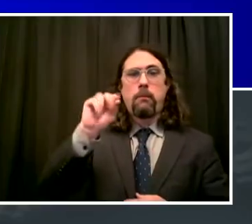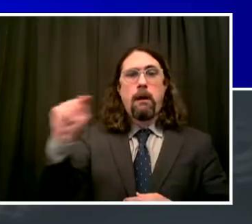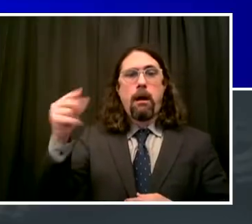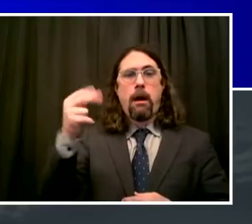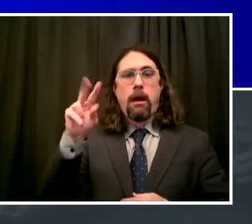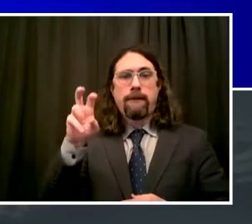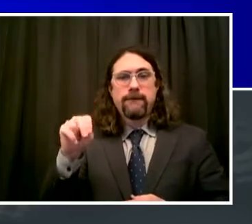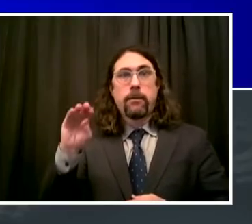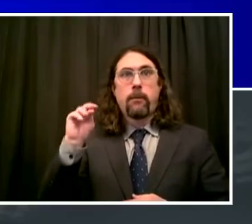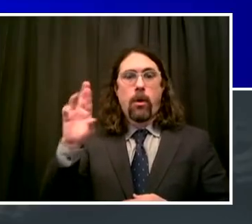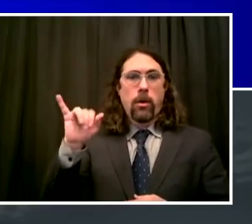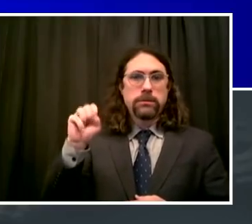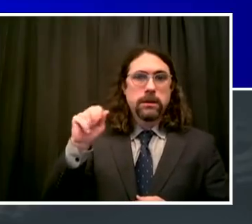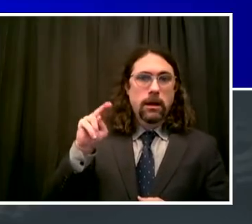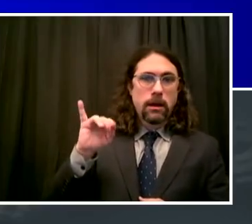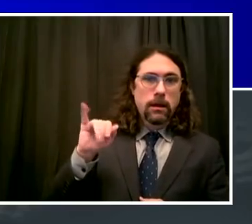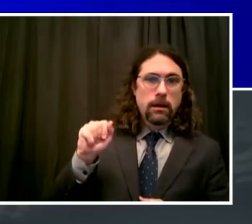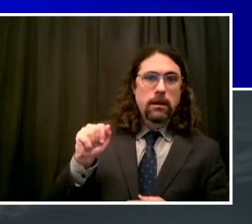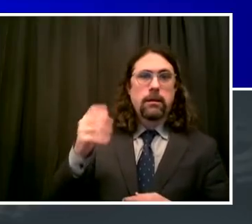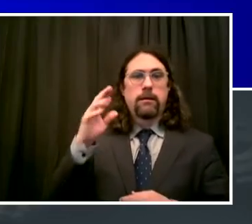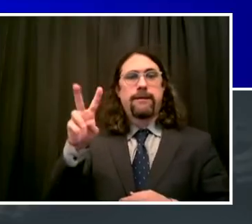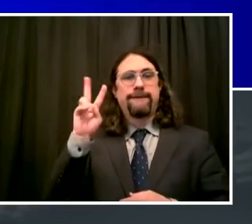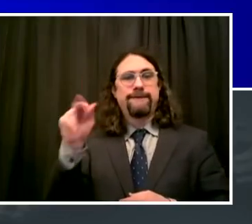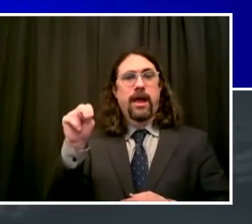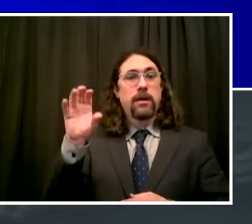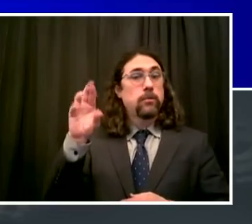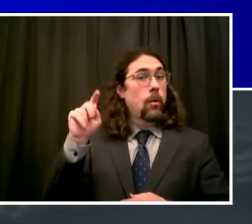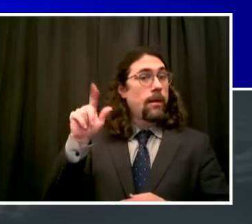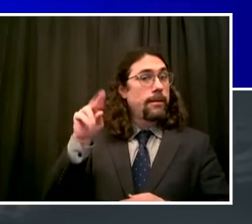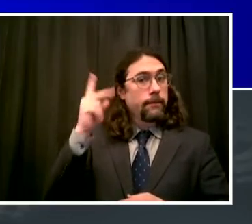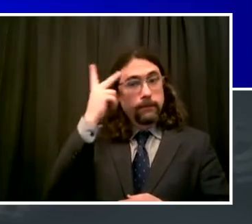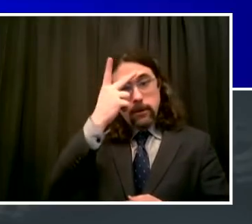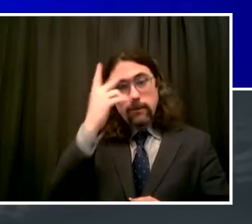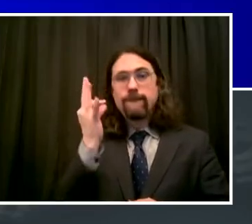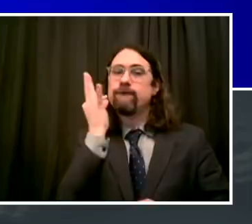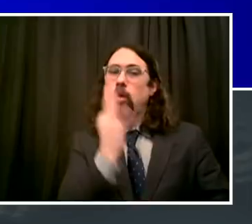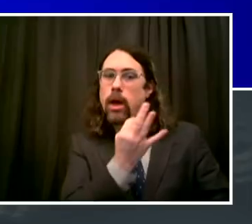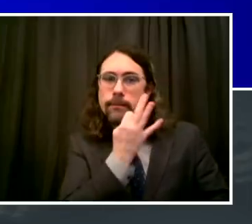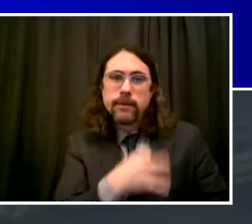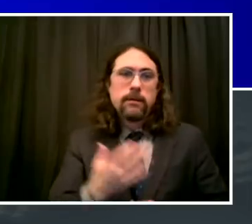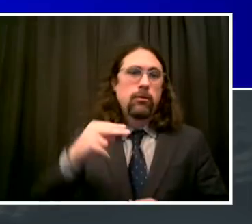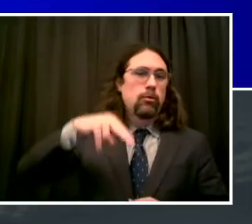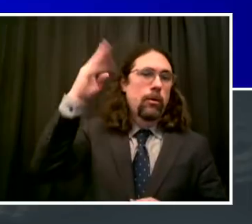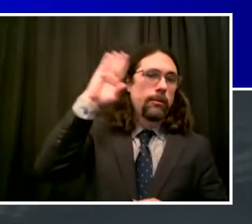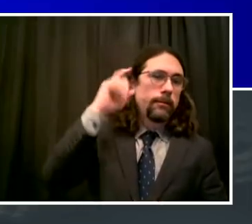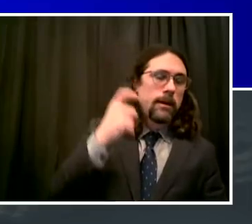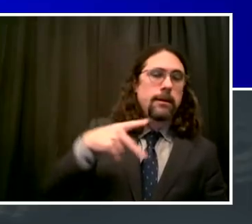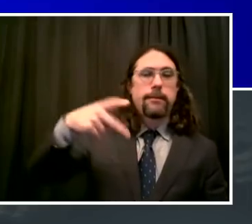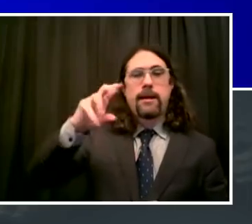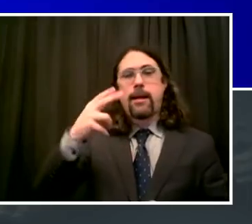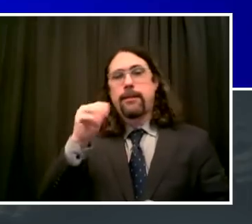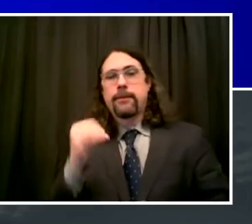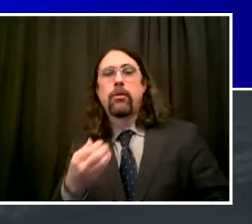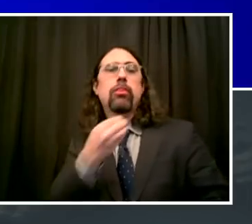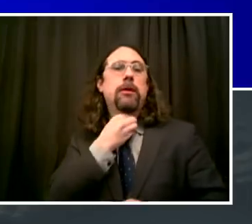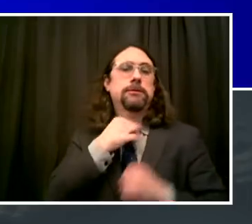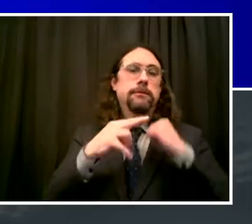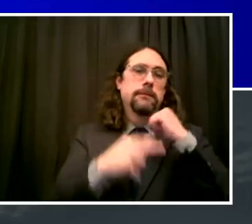AND NORTHEAST BRONX, PELAM AND FROGS NECK, SOUND